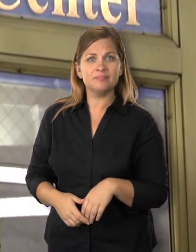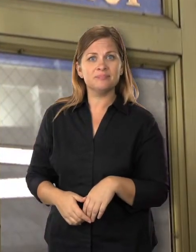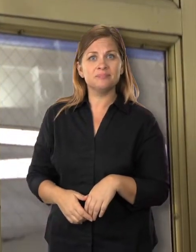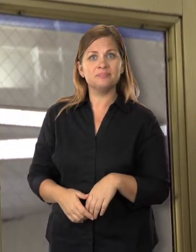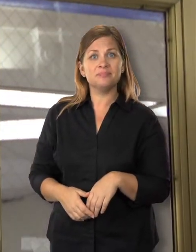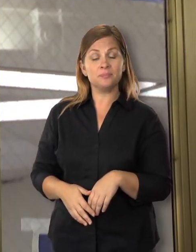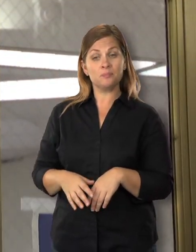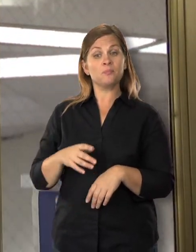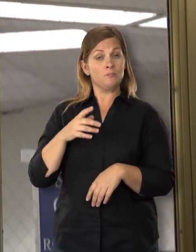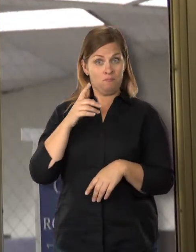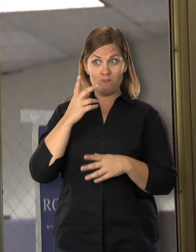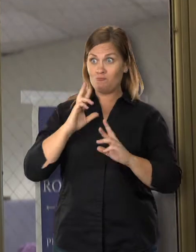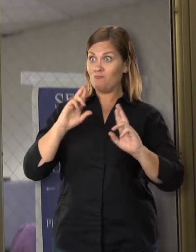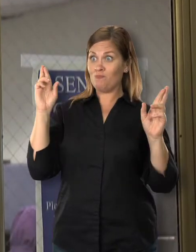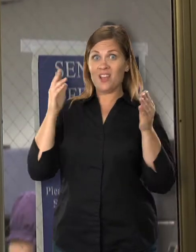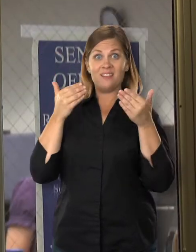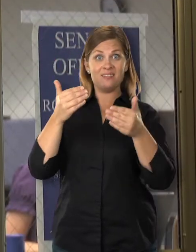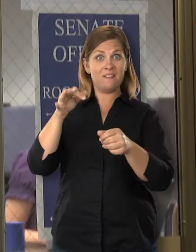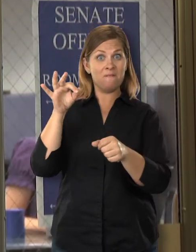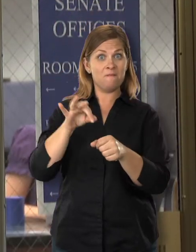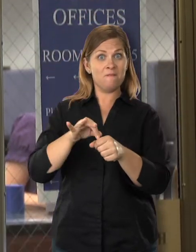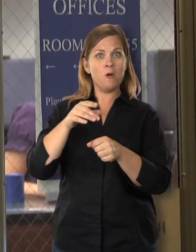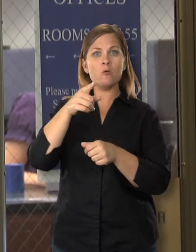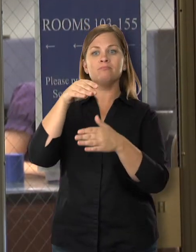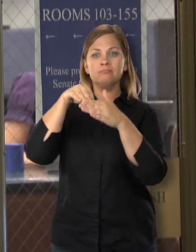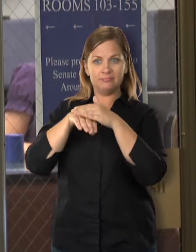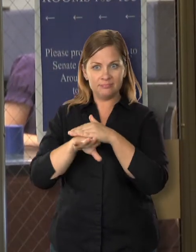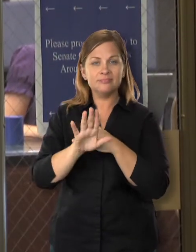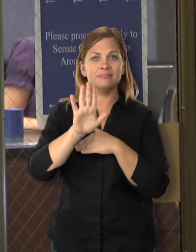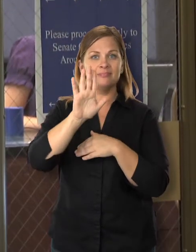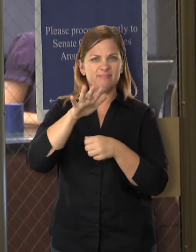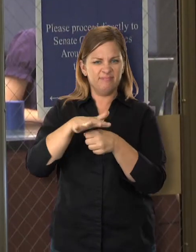The first thing you will do when you get to your county or city elections office